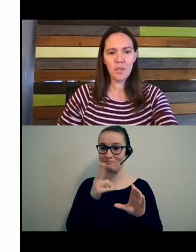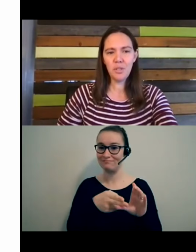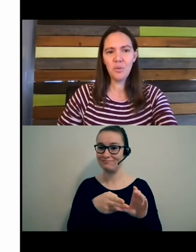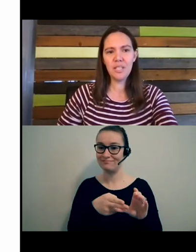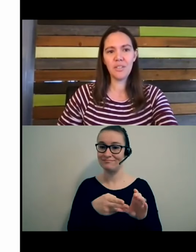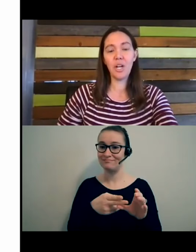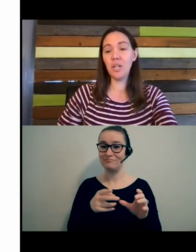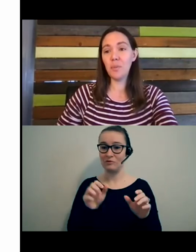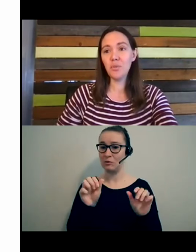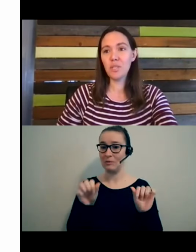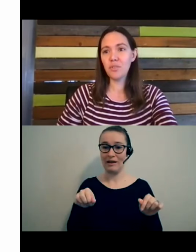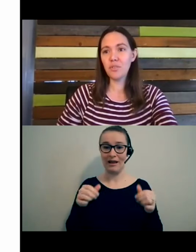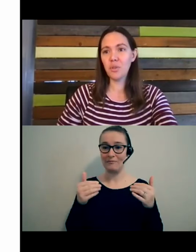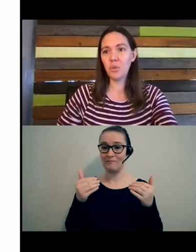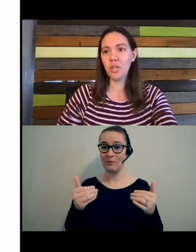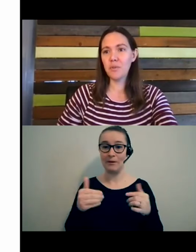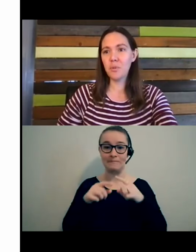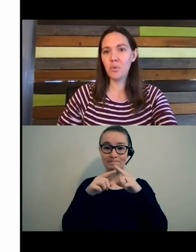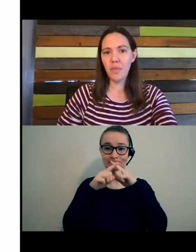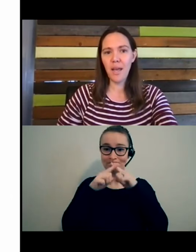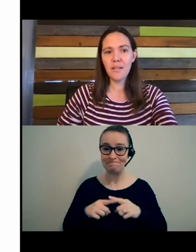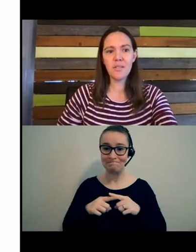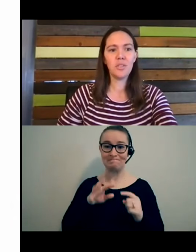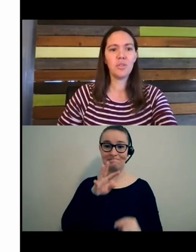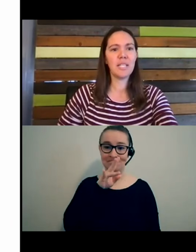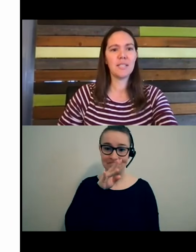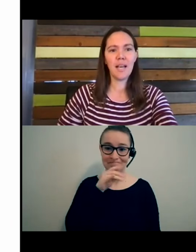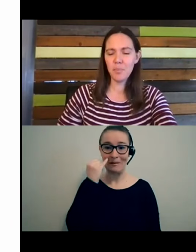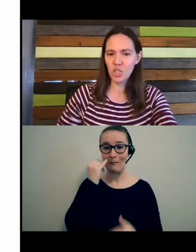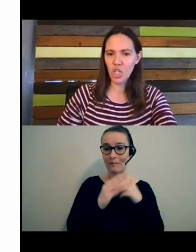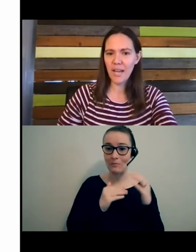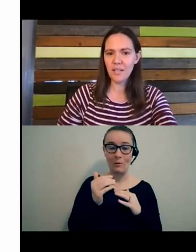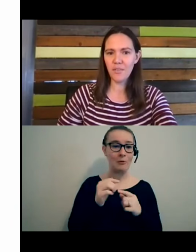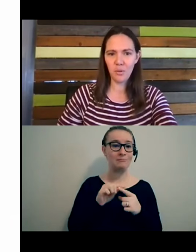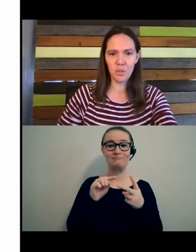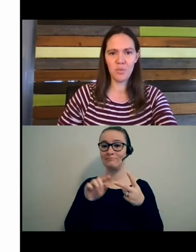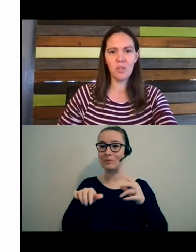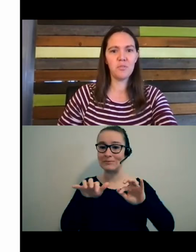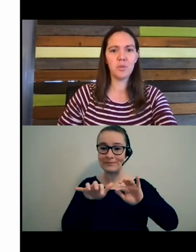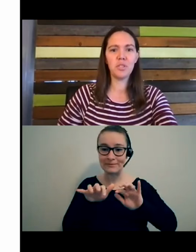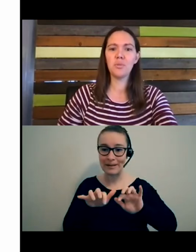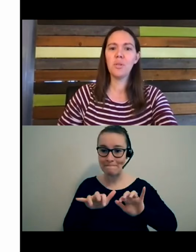you can either unmute, if you feel more comfortable with that. You can type in the chat if that works better for you,